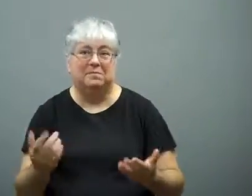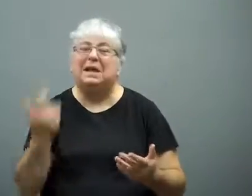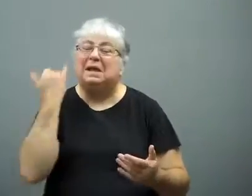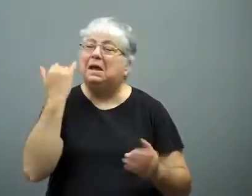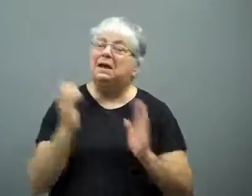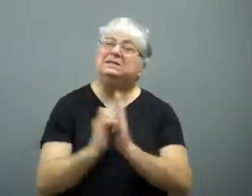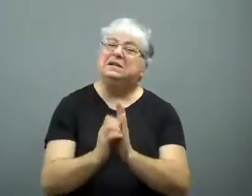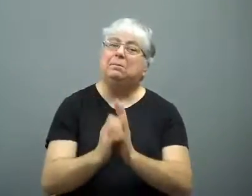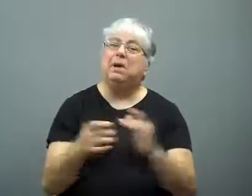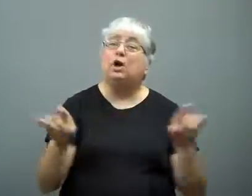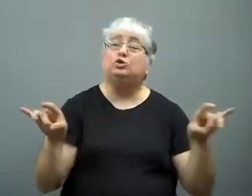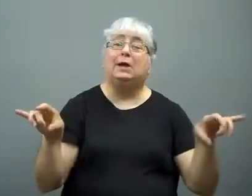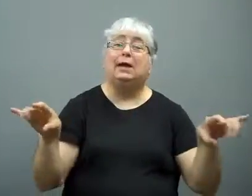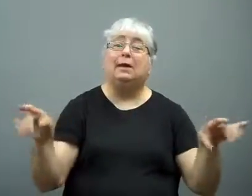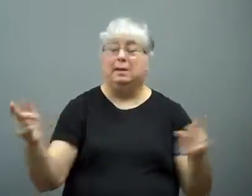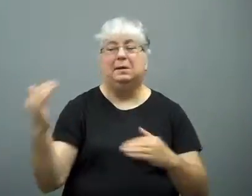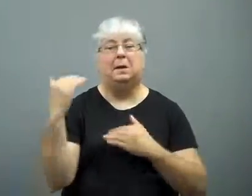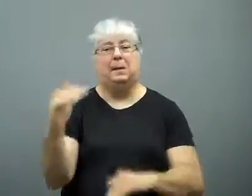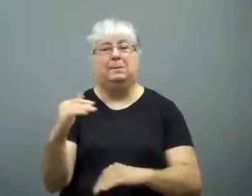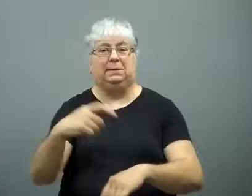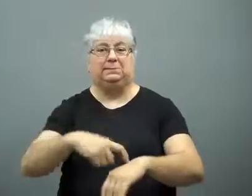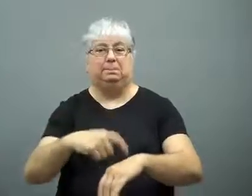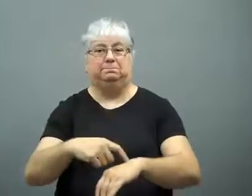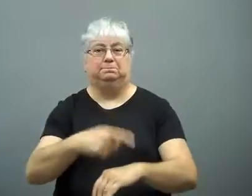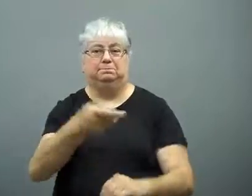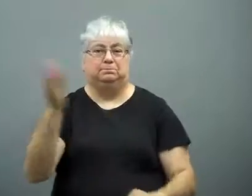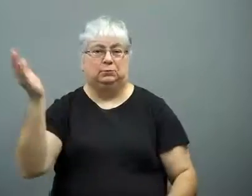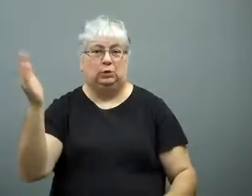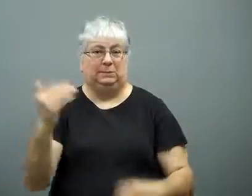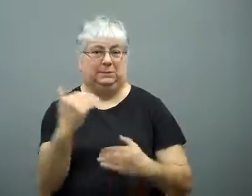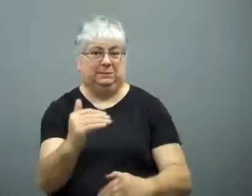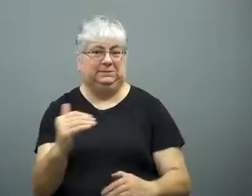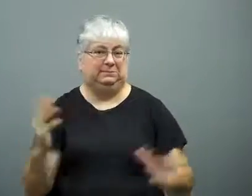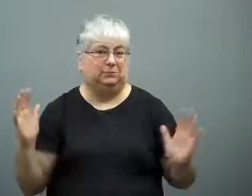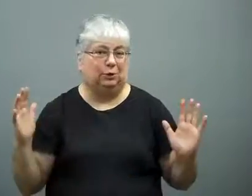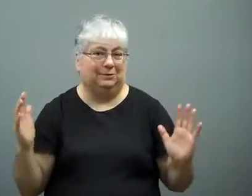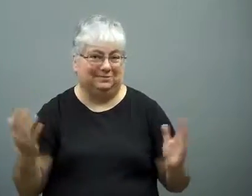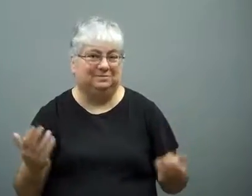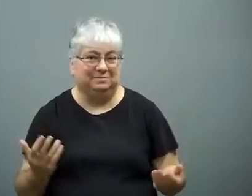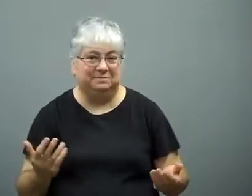For example, Australia puts a time limit on speeches.